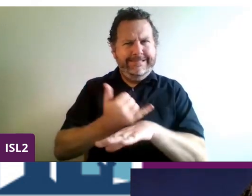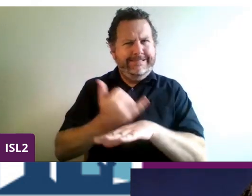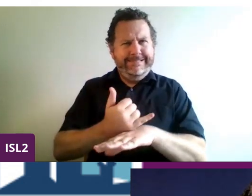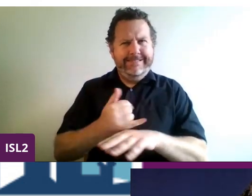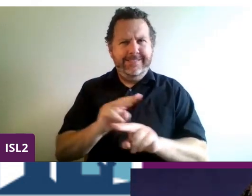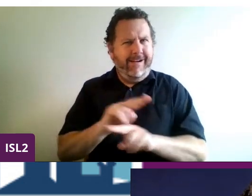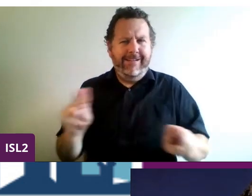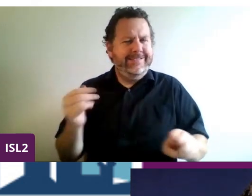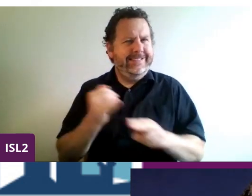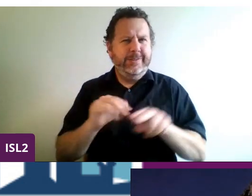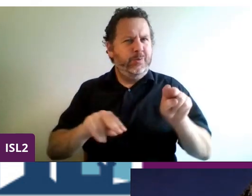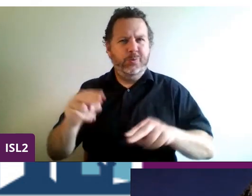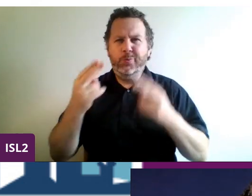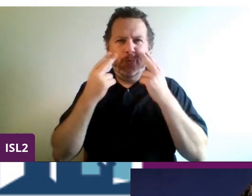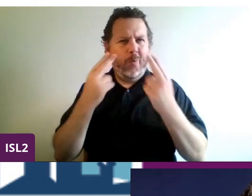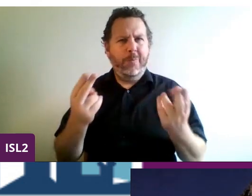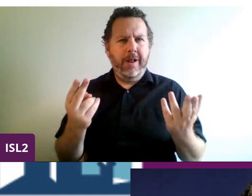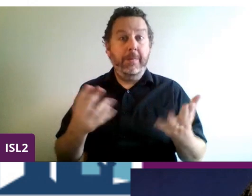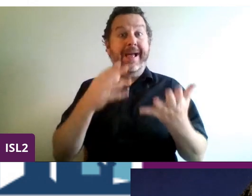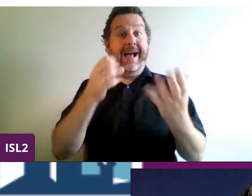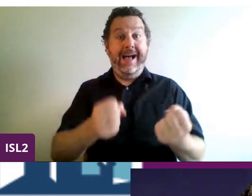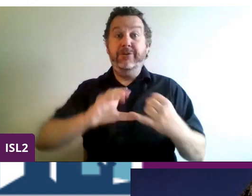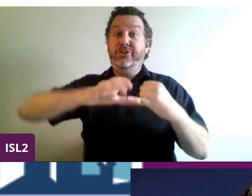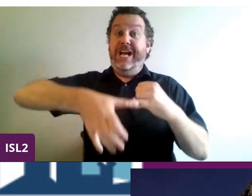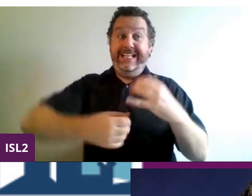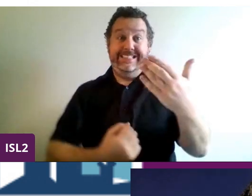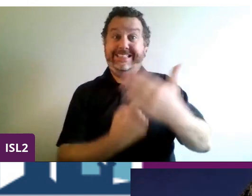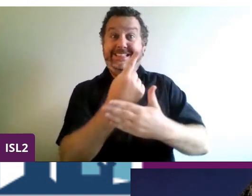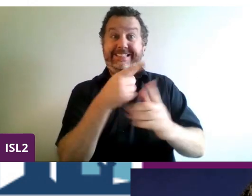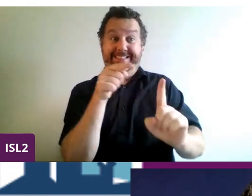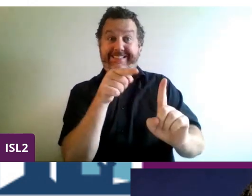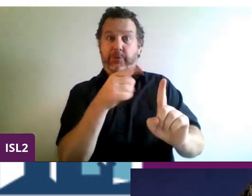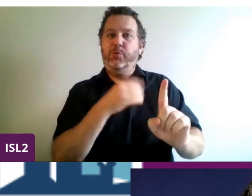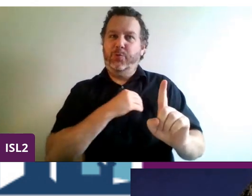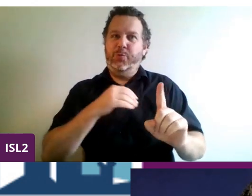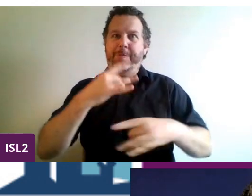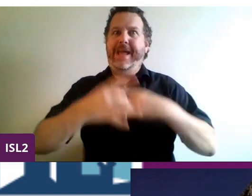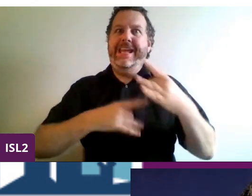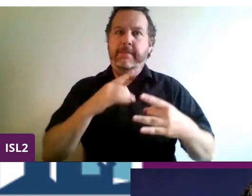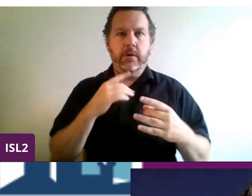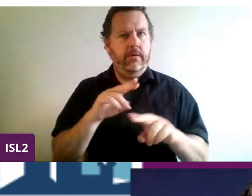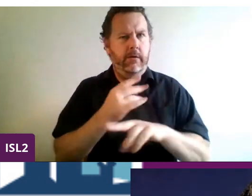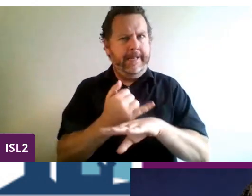are also not. It is a great time for us to pause